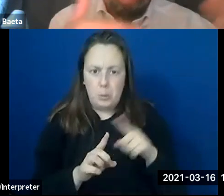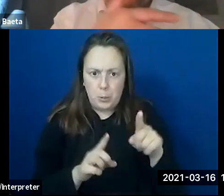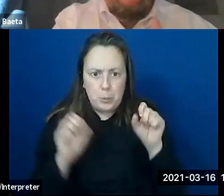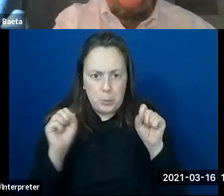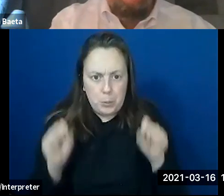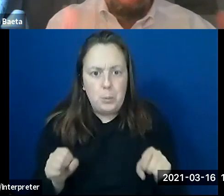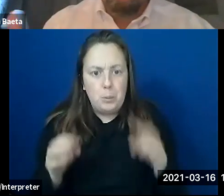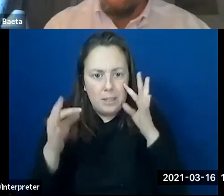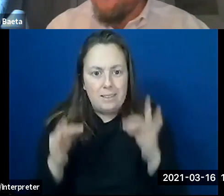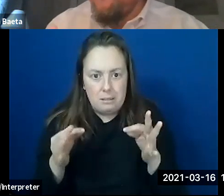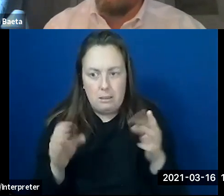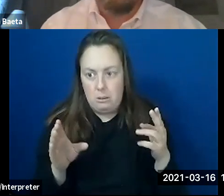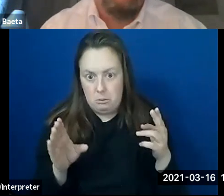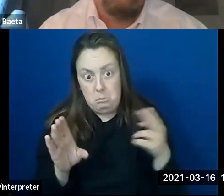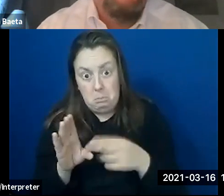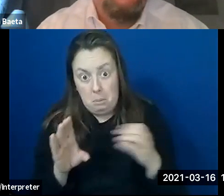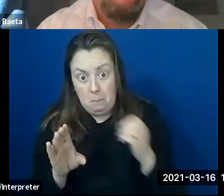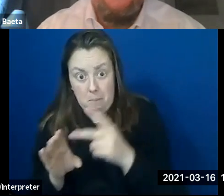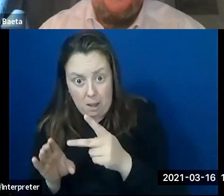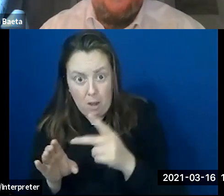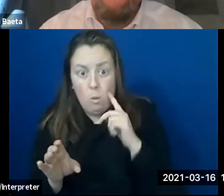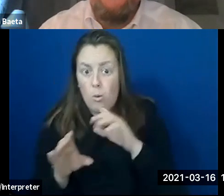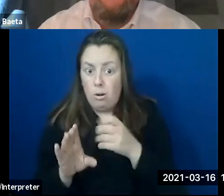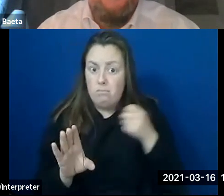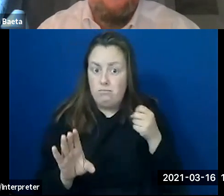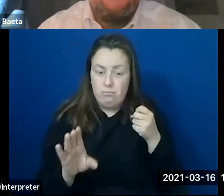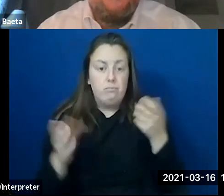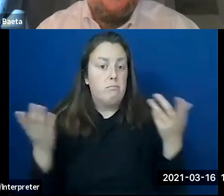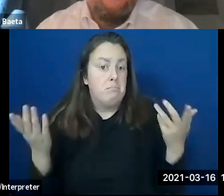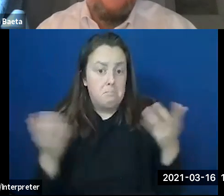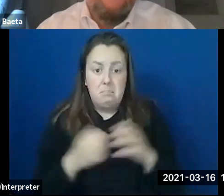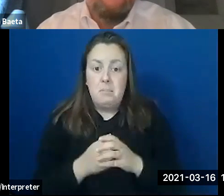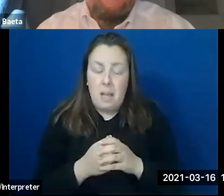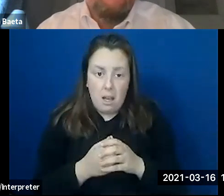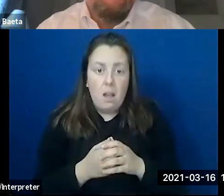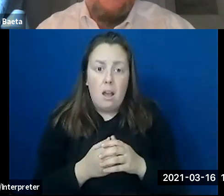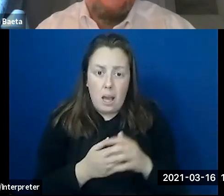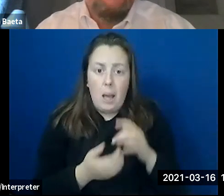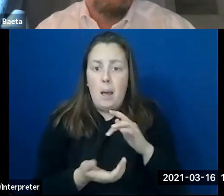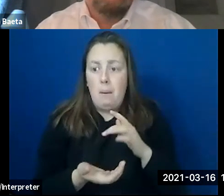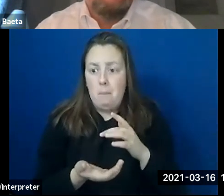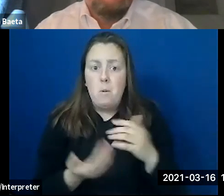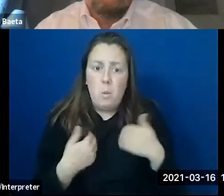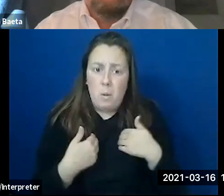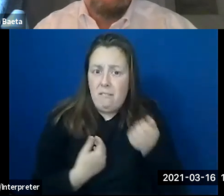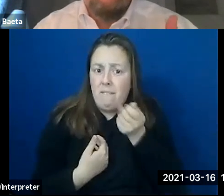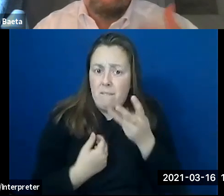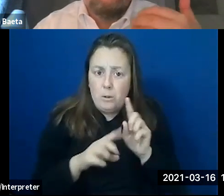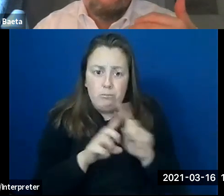Joseph Baeta: And at the elementary grades and middle school, you have a couple of options to do so, and though that was that's been something that we.